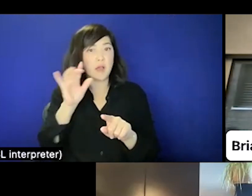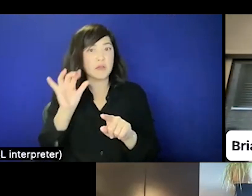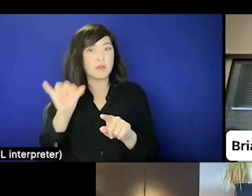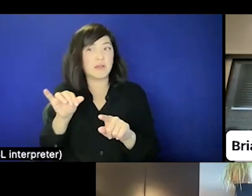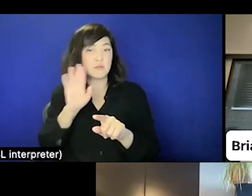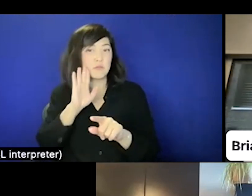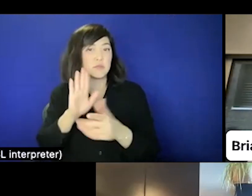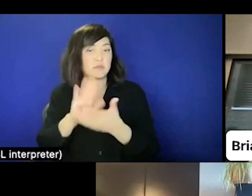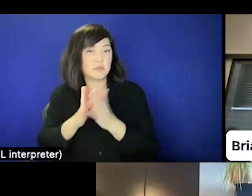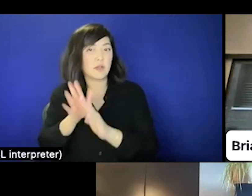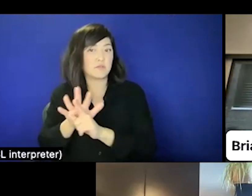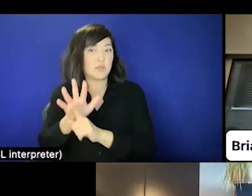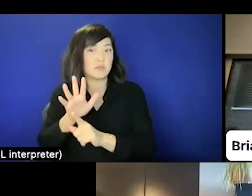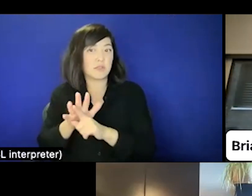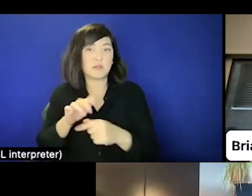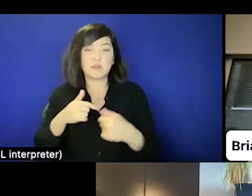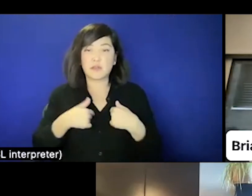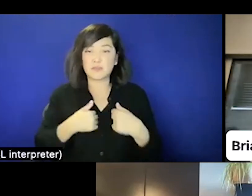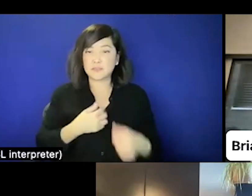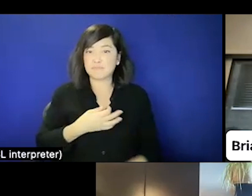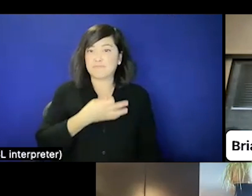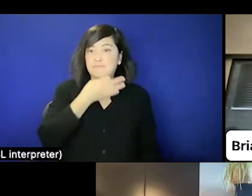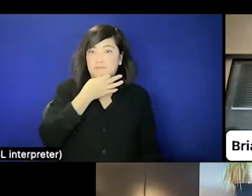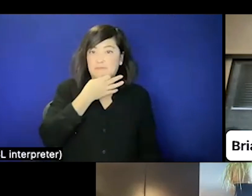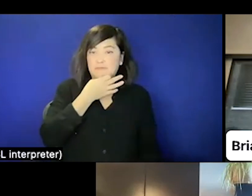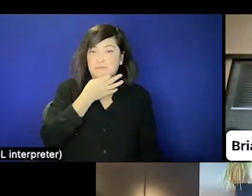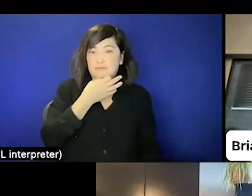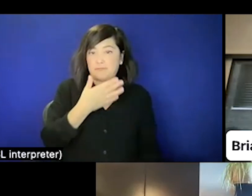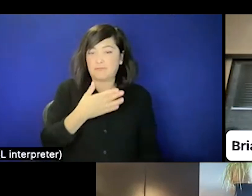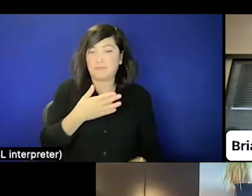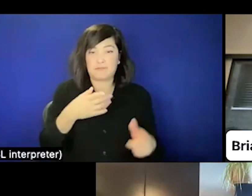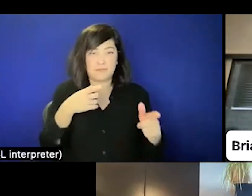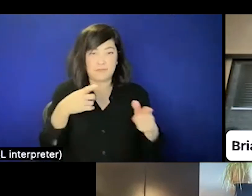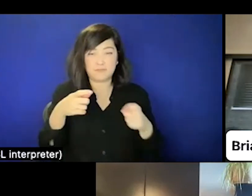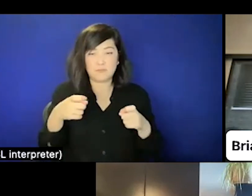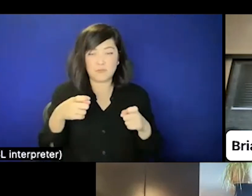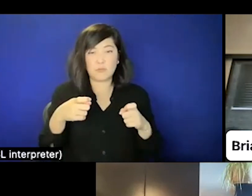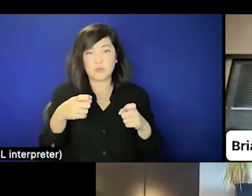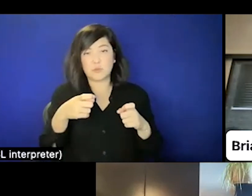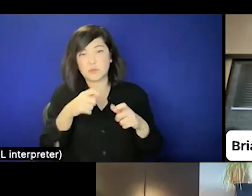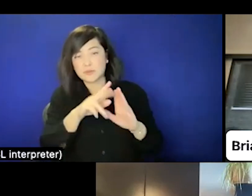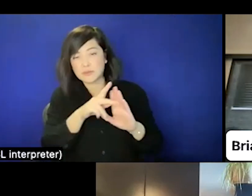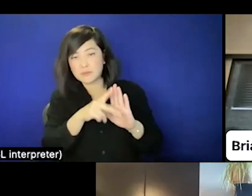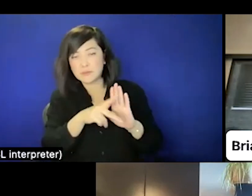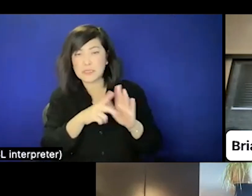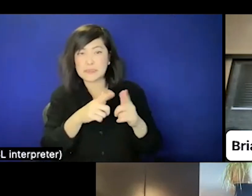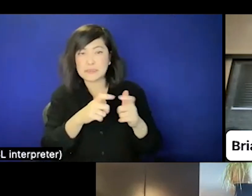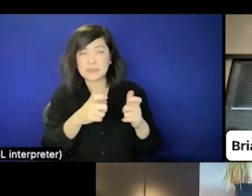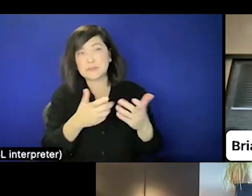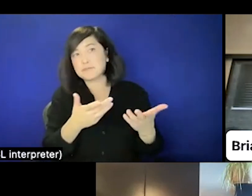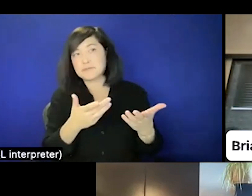an expert on EU regulations, my understanding is that there's going to be greater attention paid